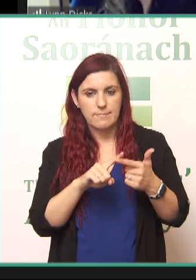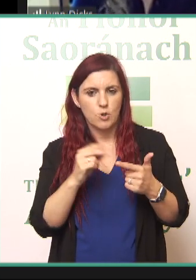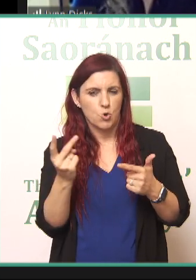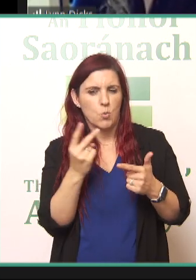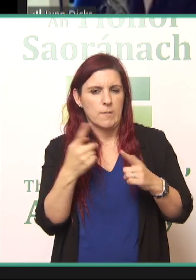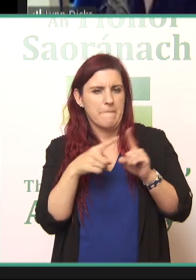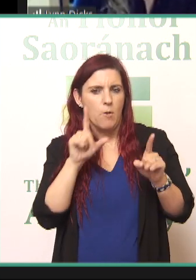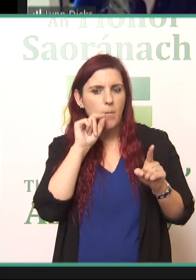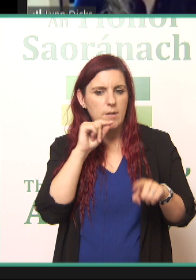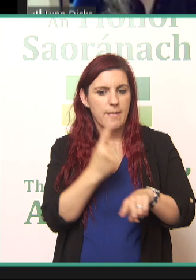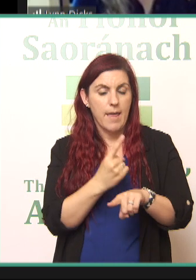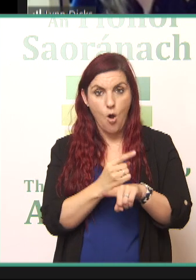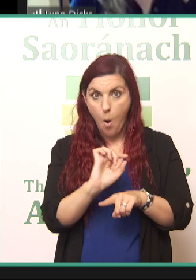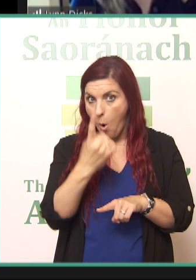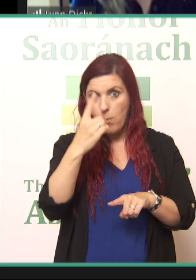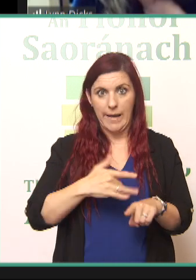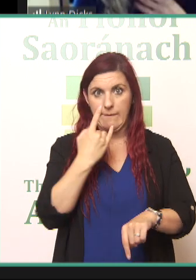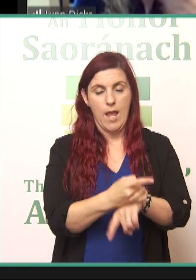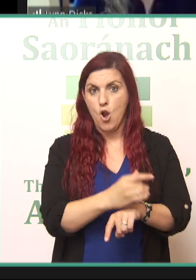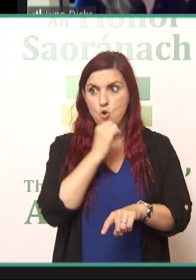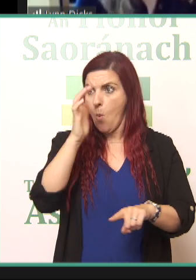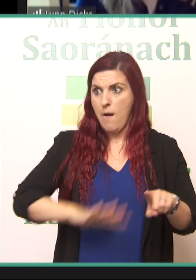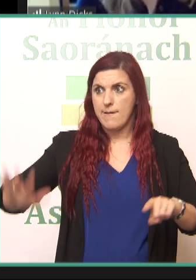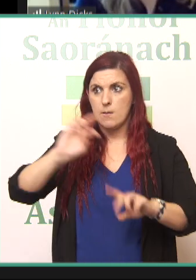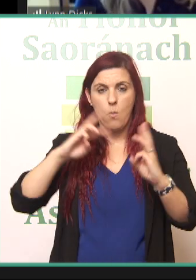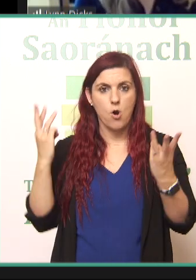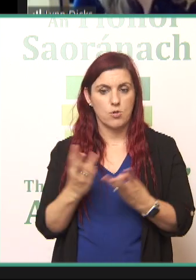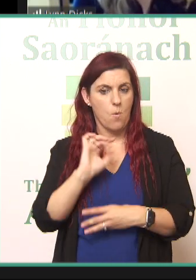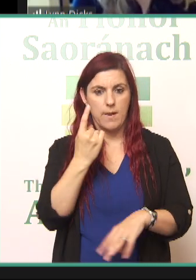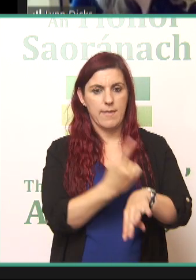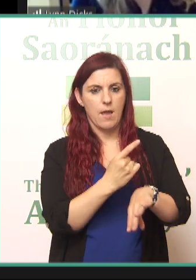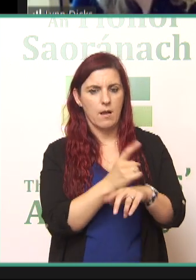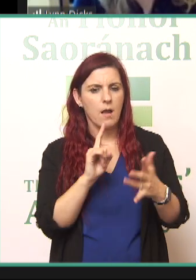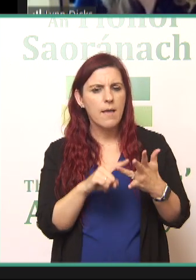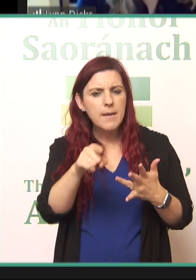are found nowhere else on Earth you have endemic plants like this amazing group of cactuses which